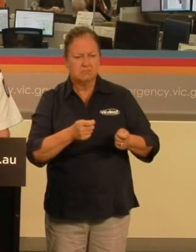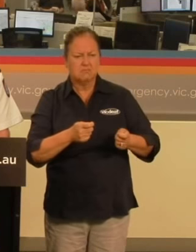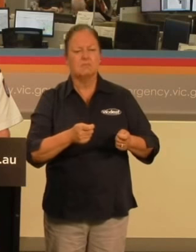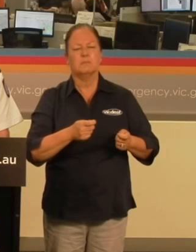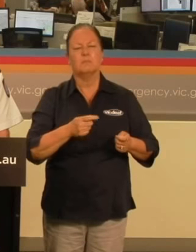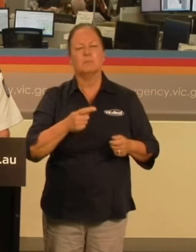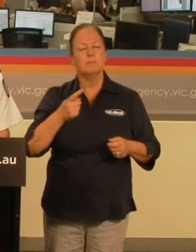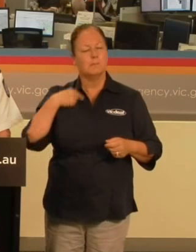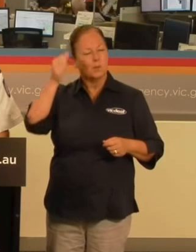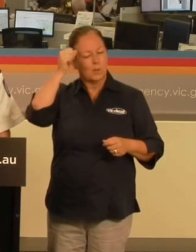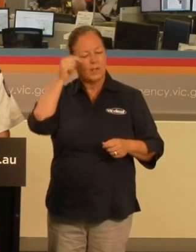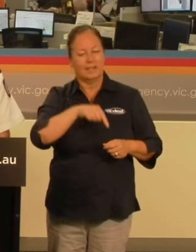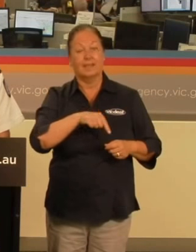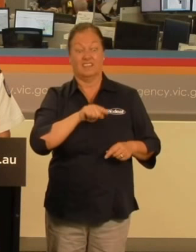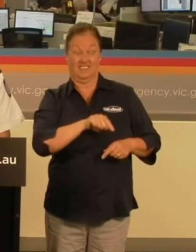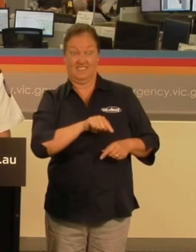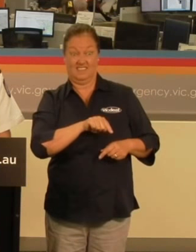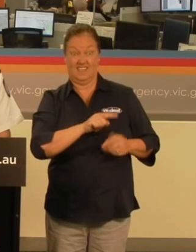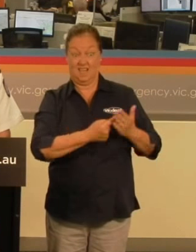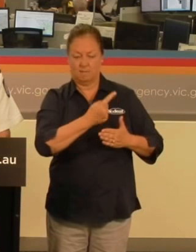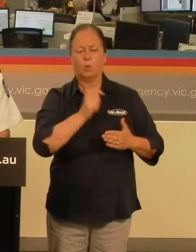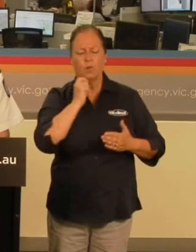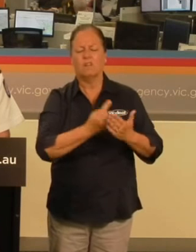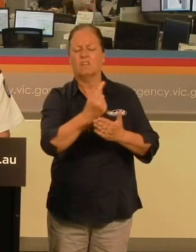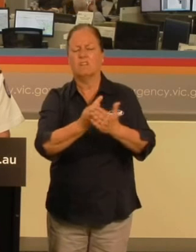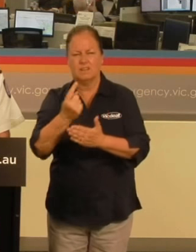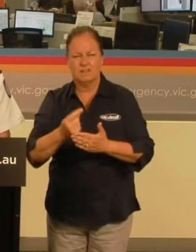in the landscape very quickly. Plenty Gorge and other a great save in